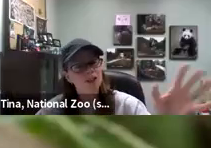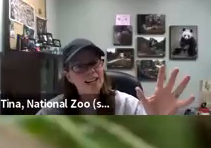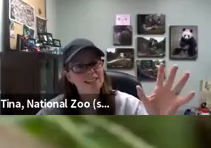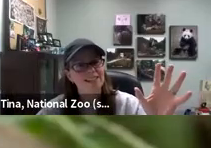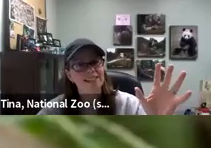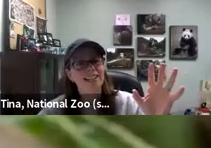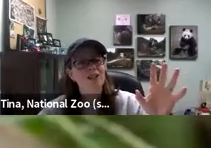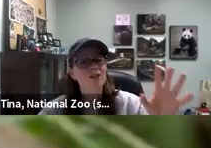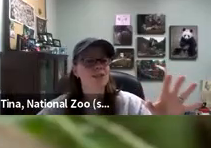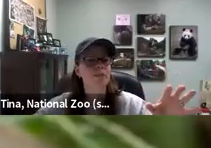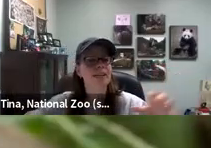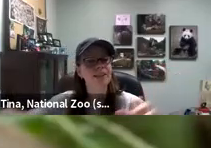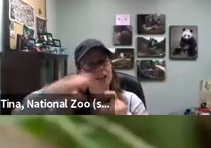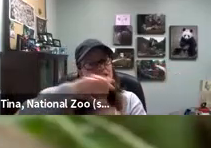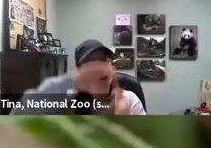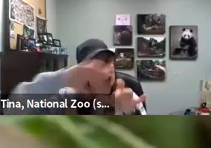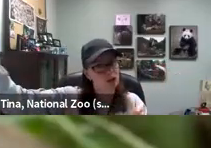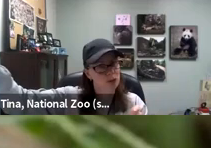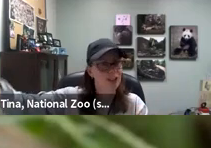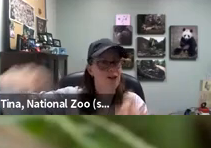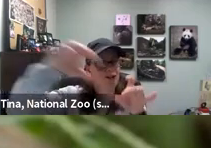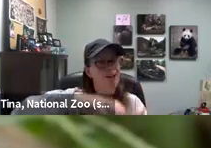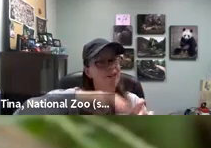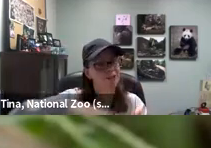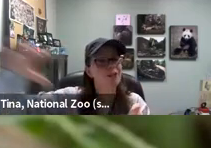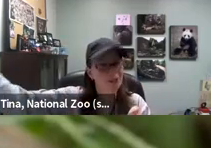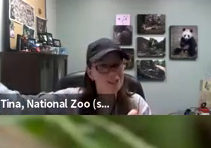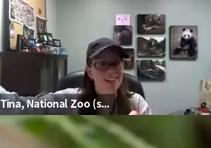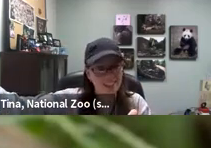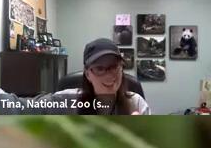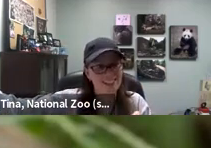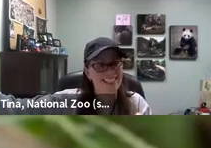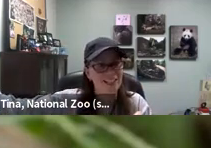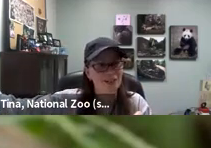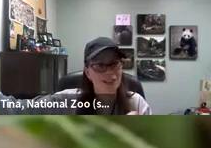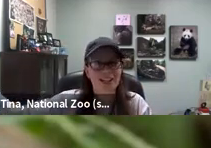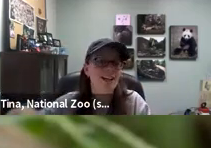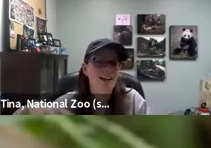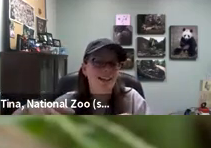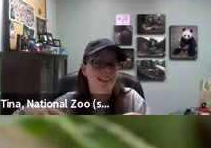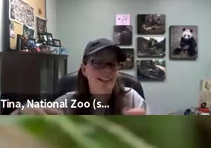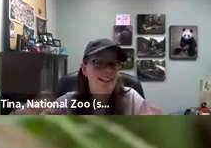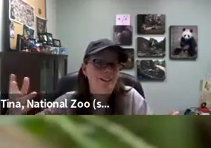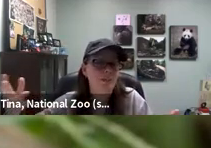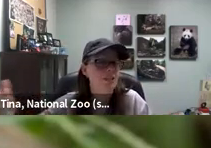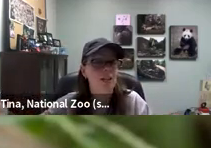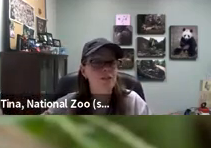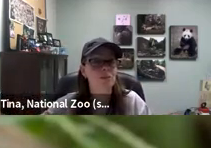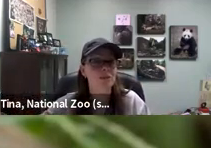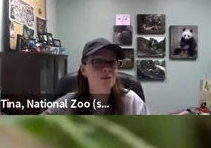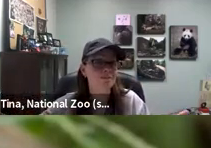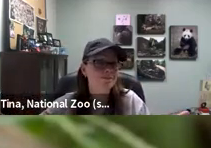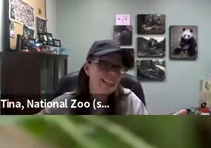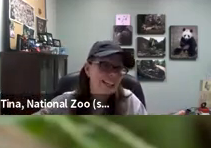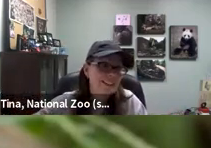grasses and they used them in their little chute that goes to their outdoor yard to the indoor.